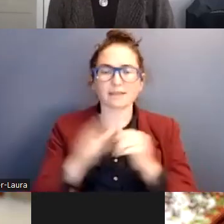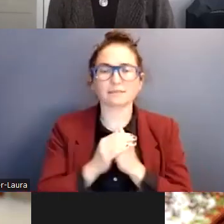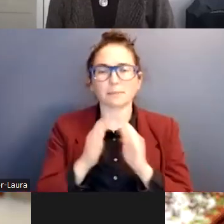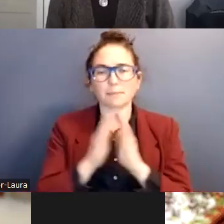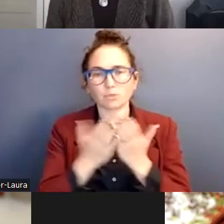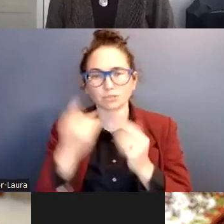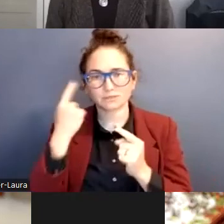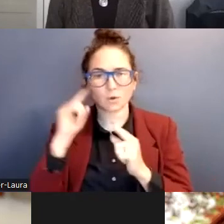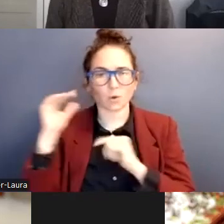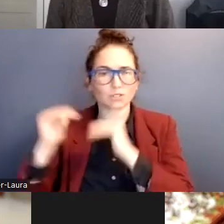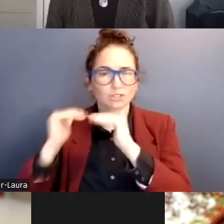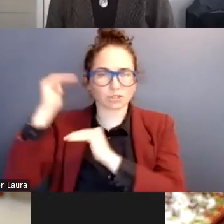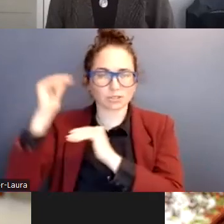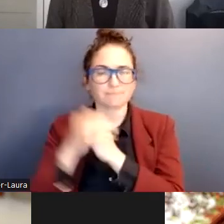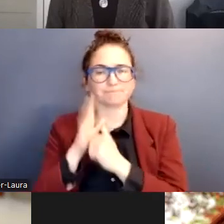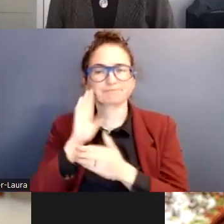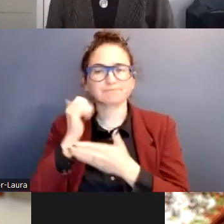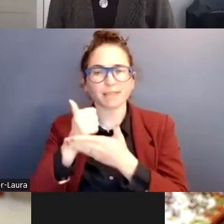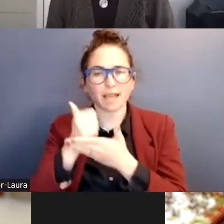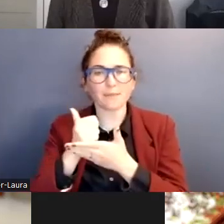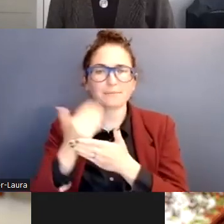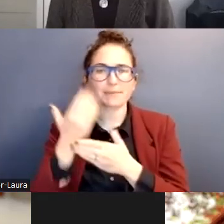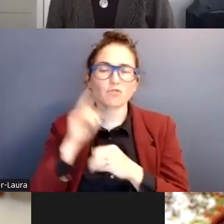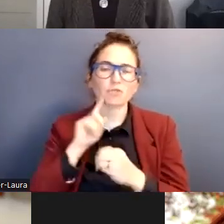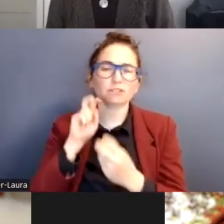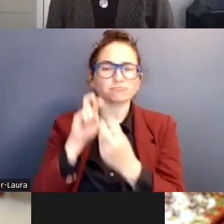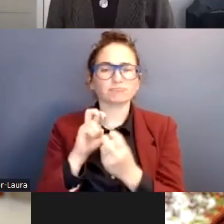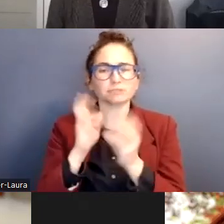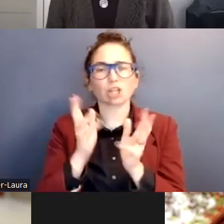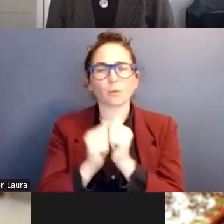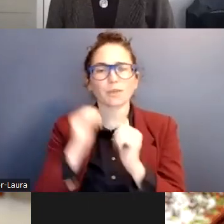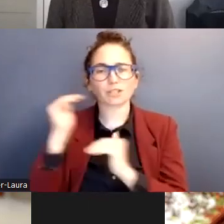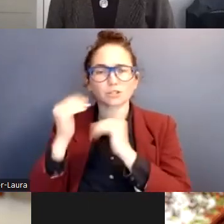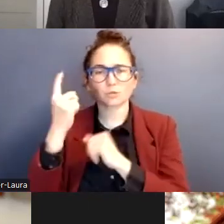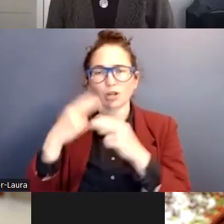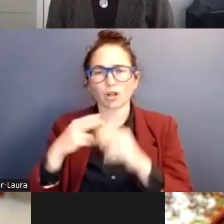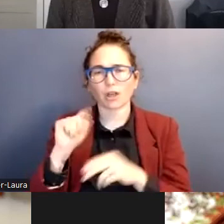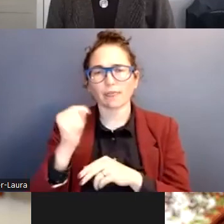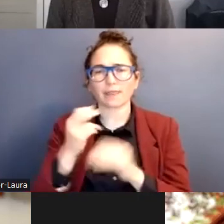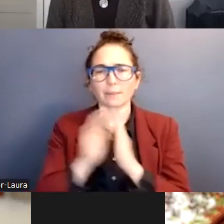adults to help sit and talk with adults called one called books beyond words that come out of